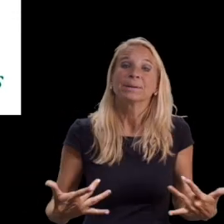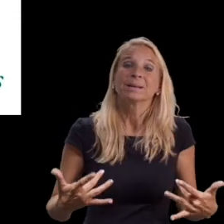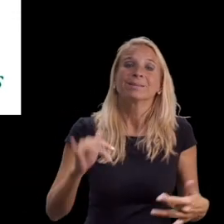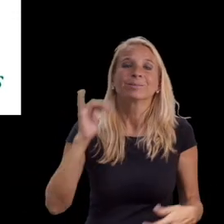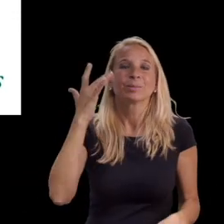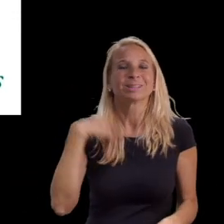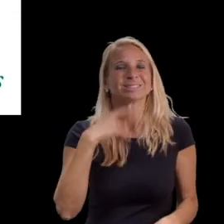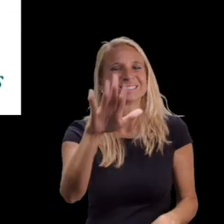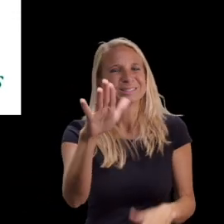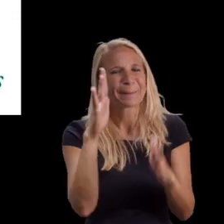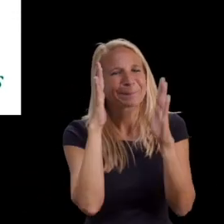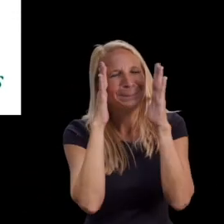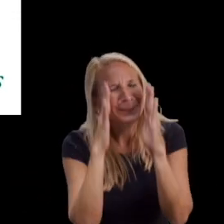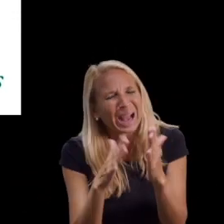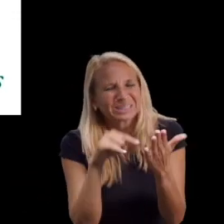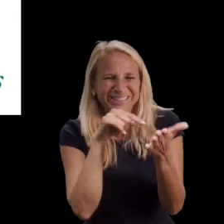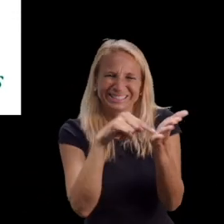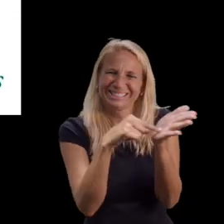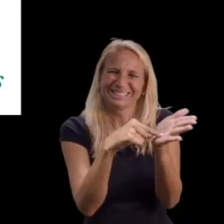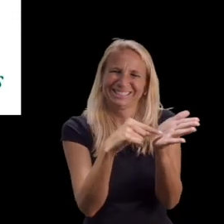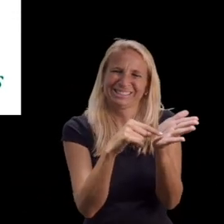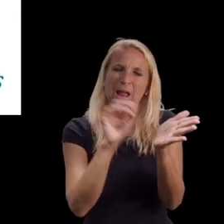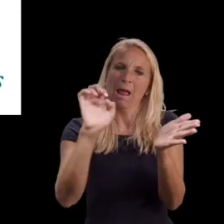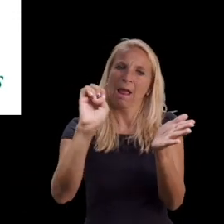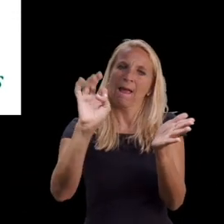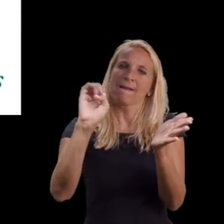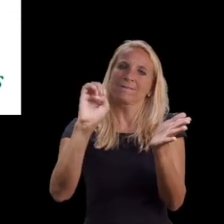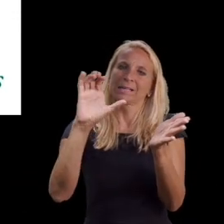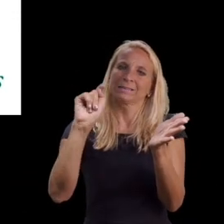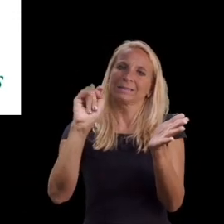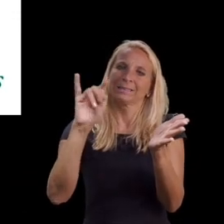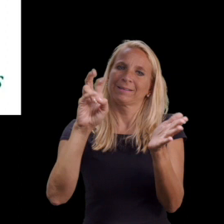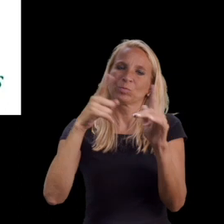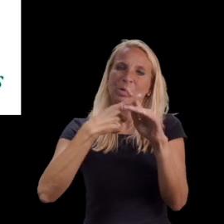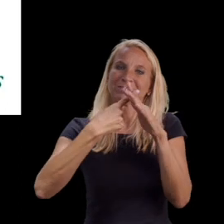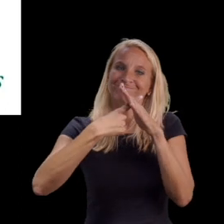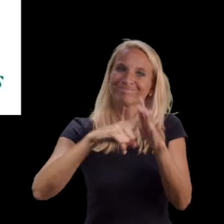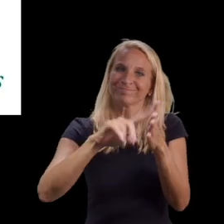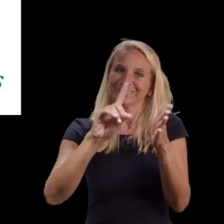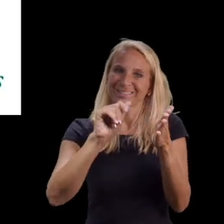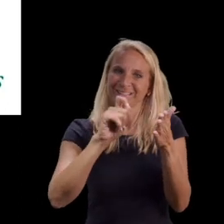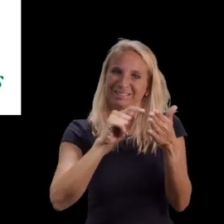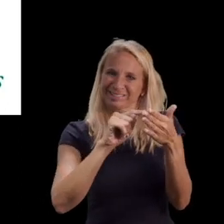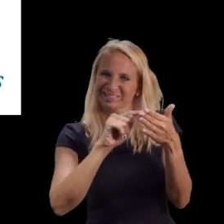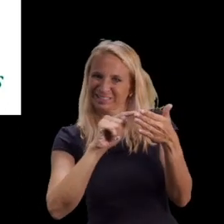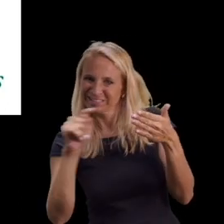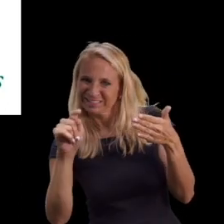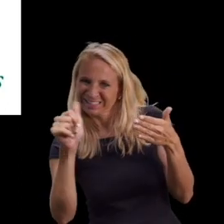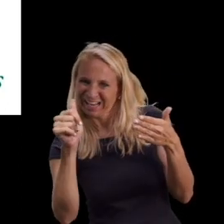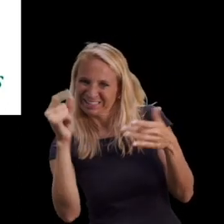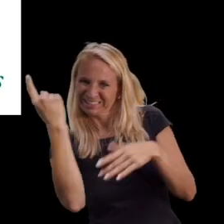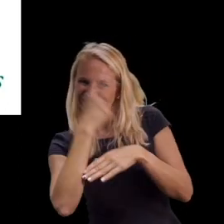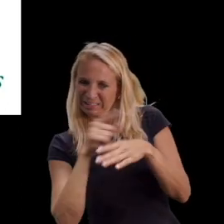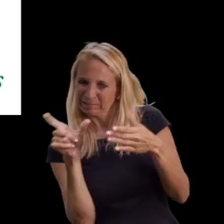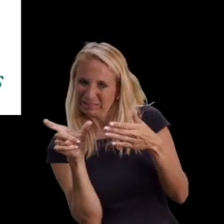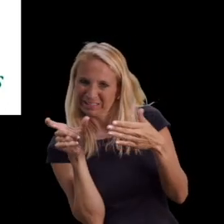Normally, this is why we tell you to pay attention to the effective date because for the most part it was always 10 days from the date of your letter.